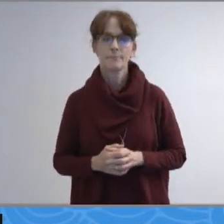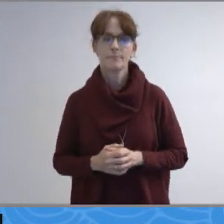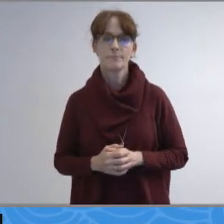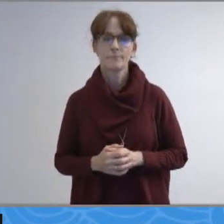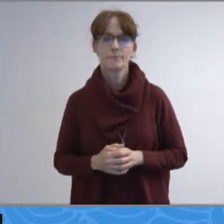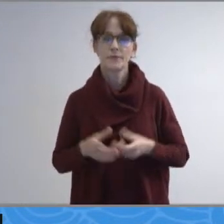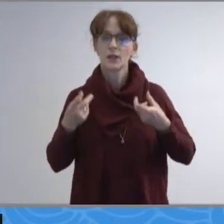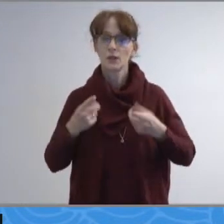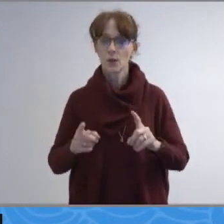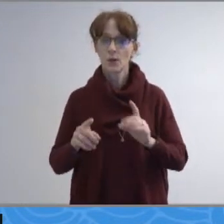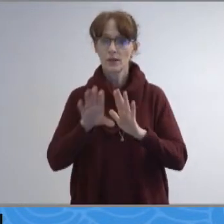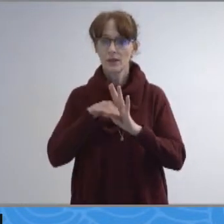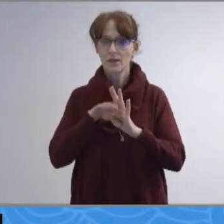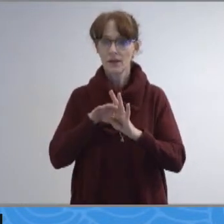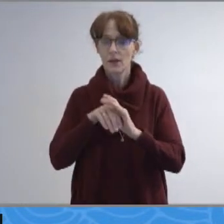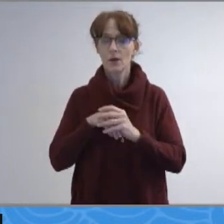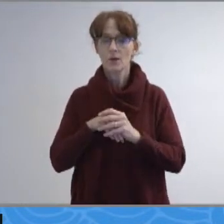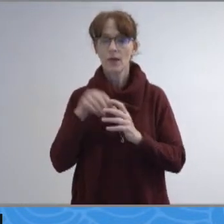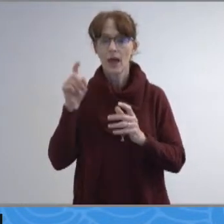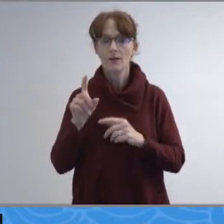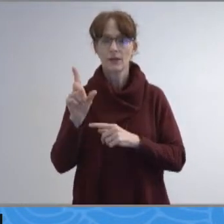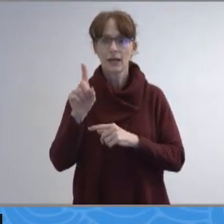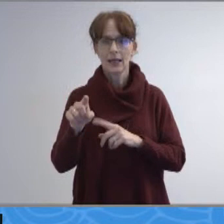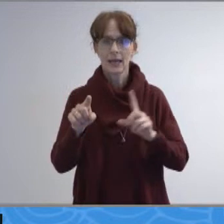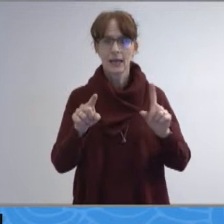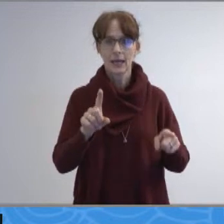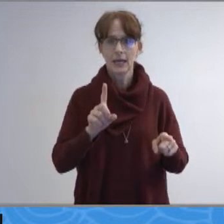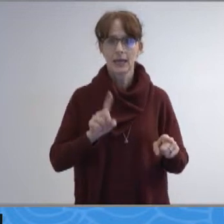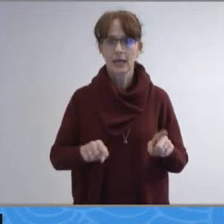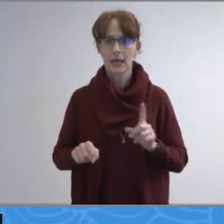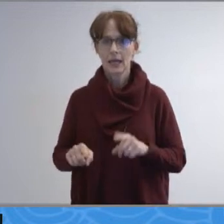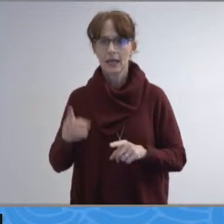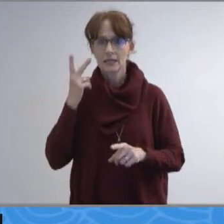During the video, they will have to click on buttons to see short videos